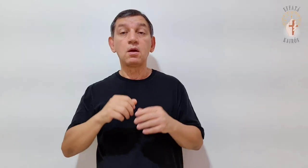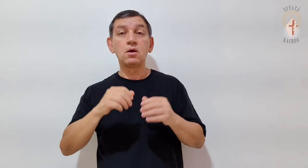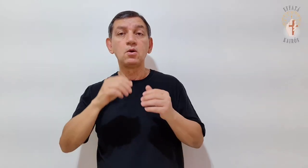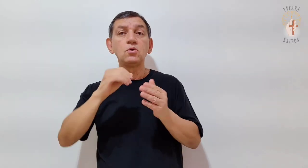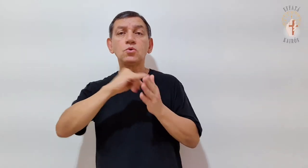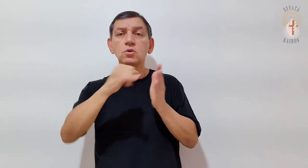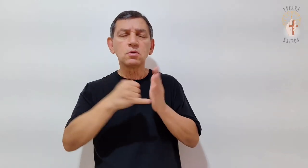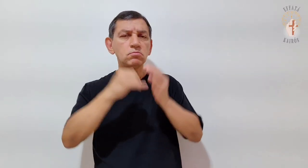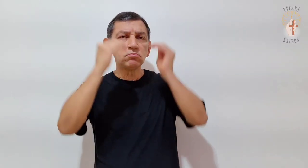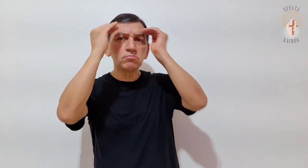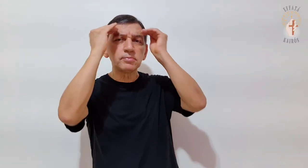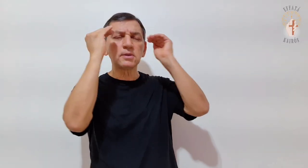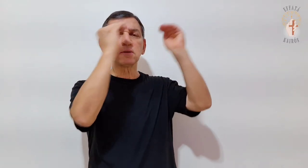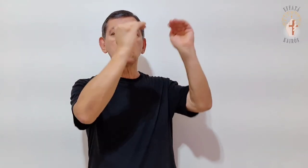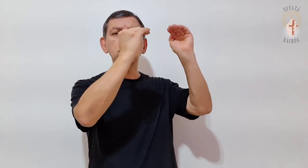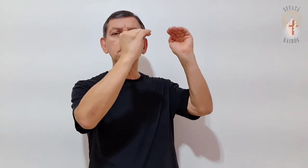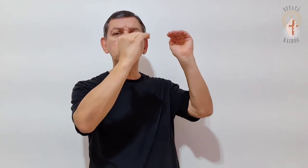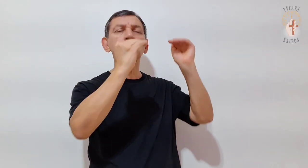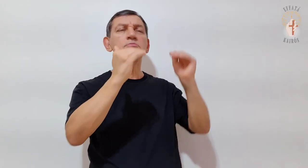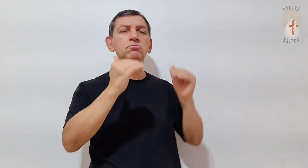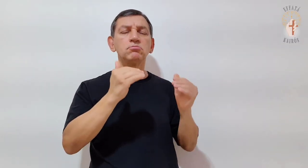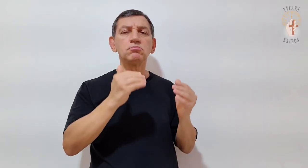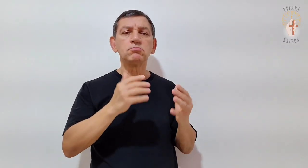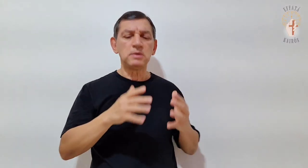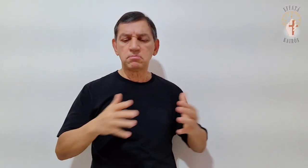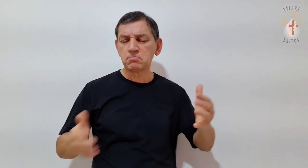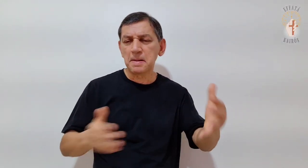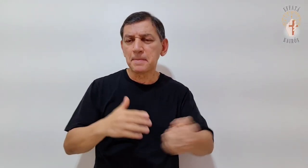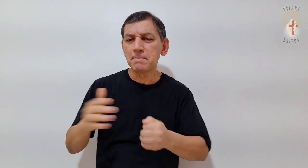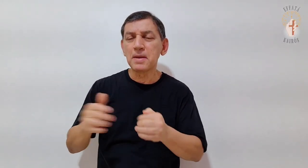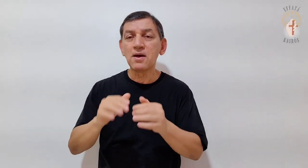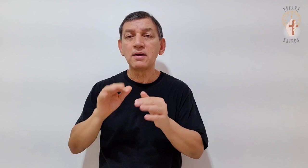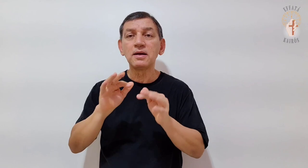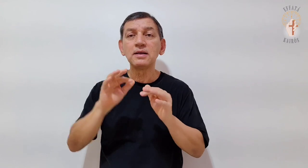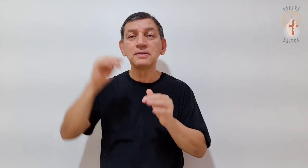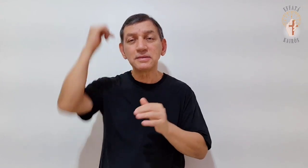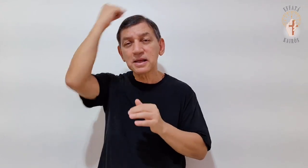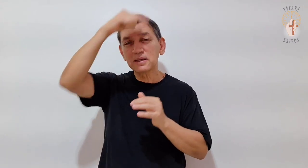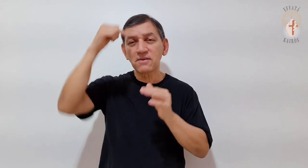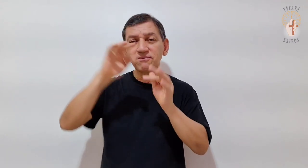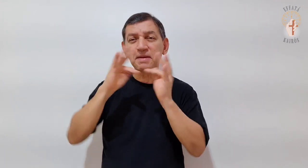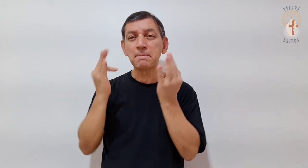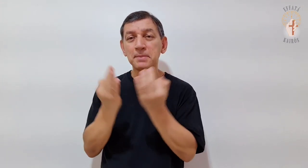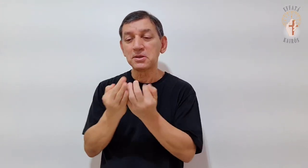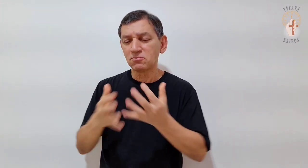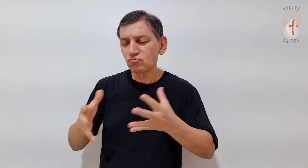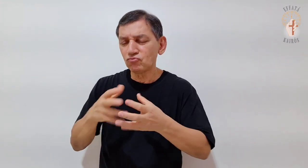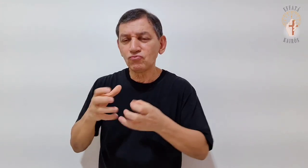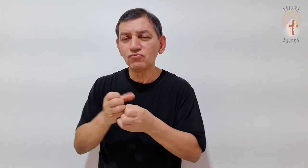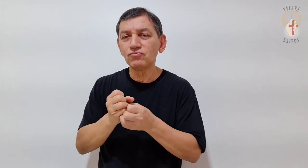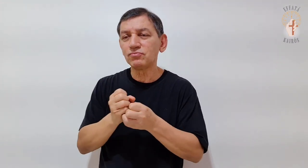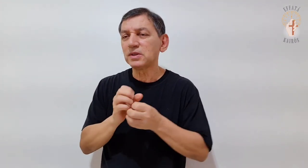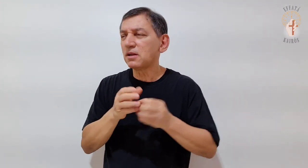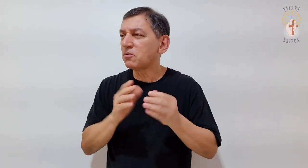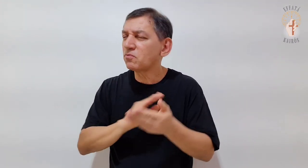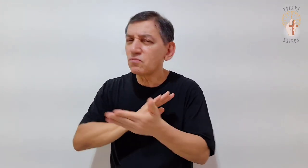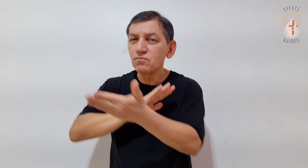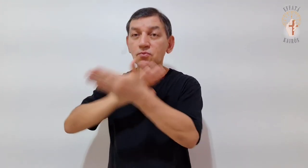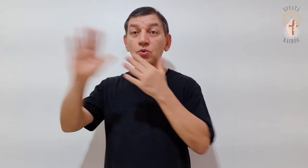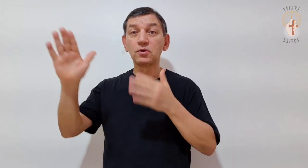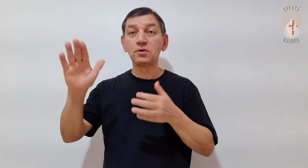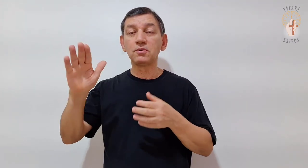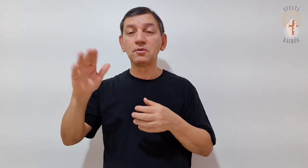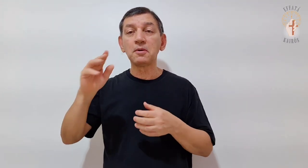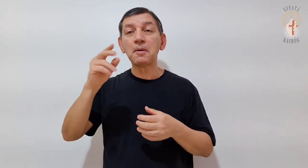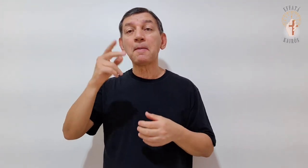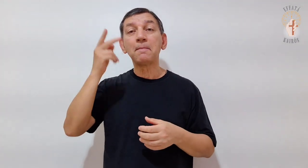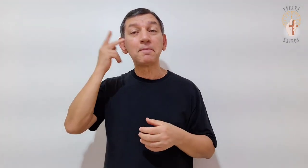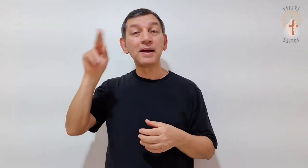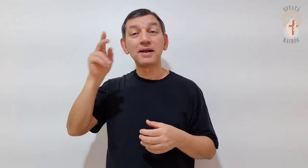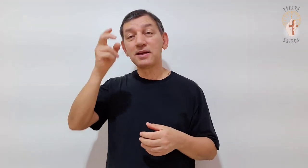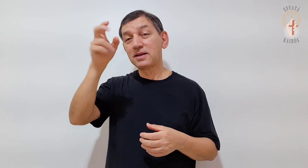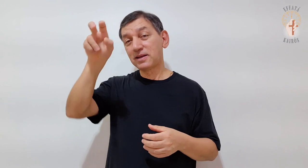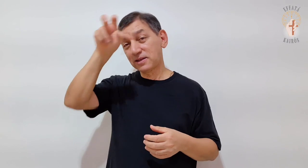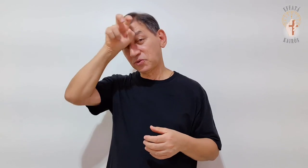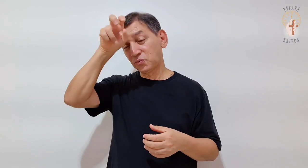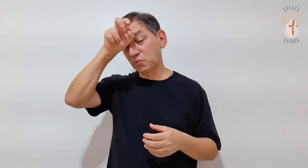José obeyed. So, the holy family went to Egypt